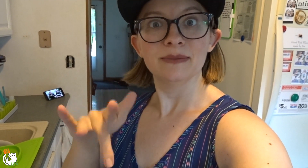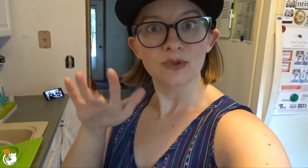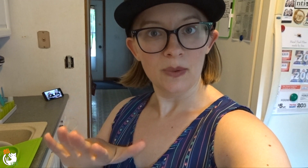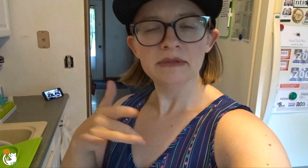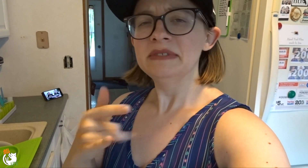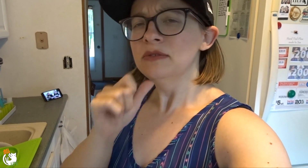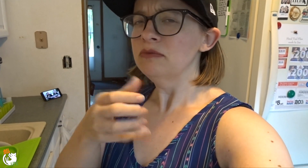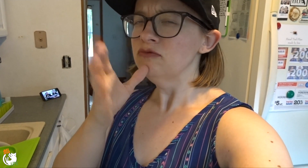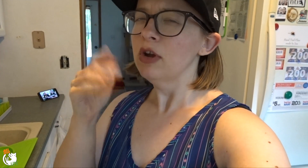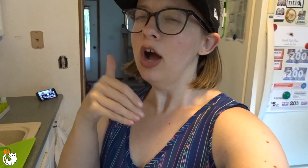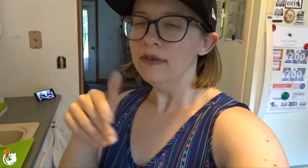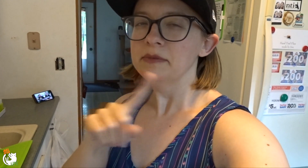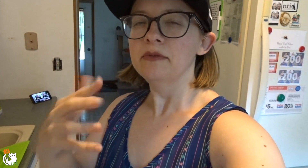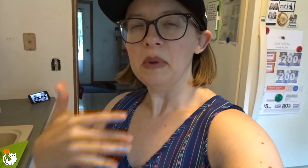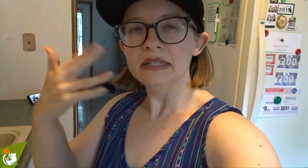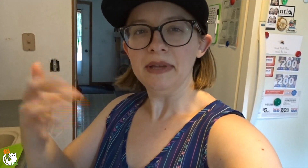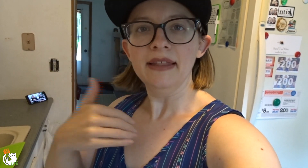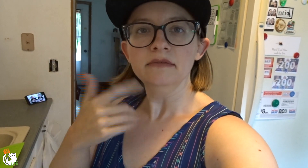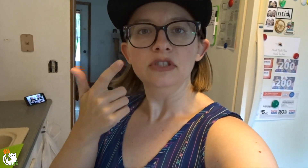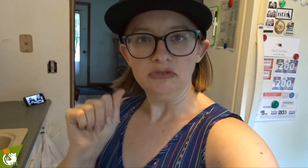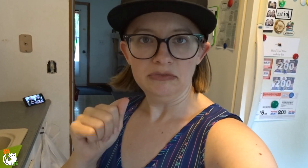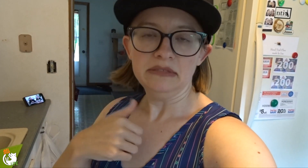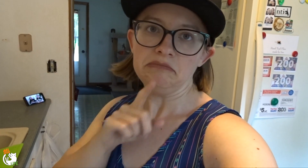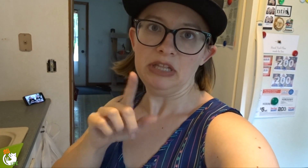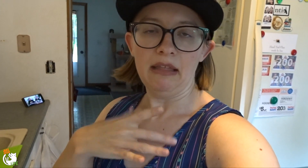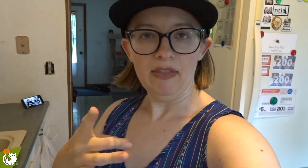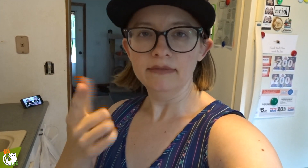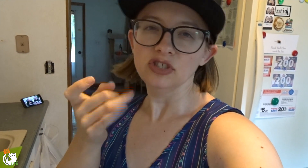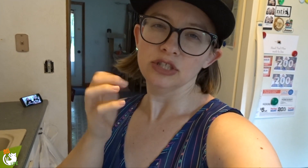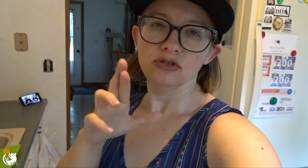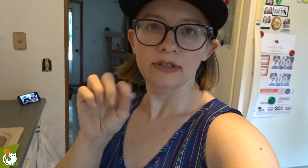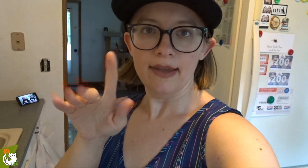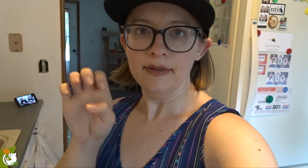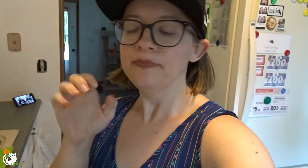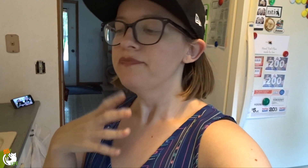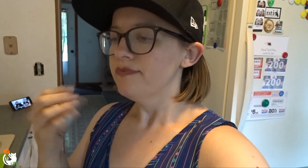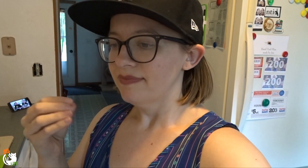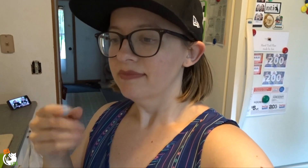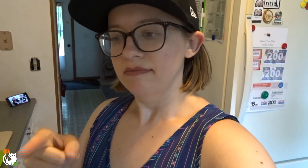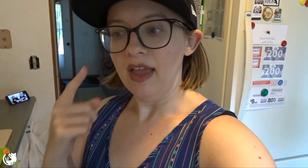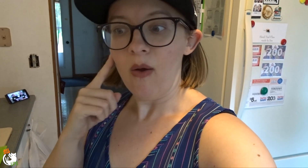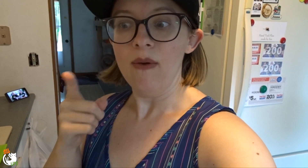I bought some soda. Typically I don't drink it too often, but every once and a while I'll want a ginger ale. Umm...